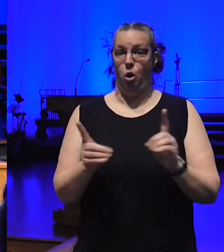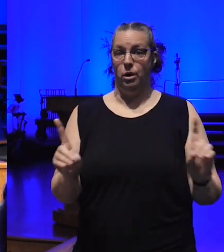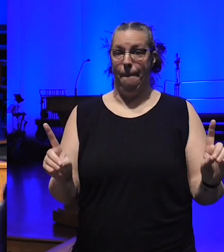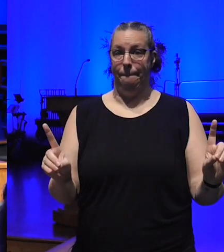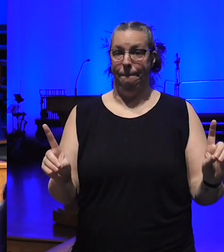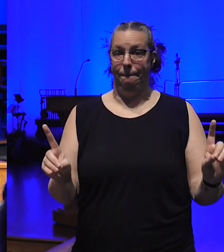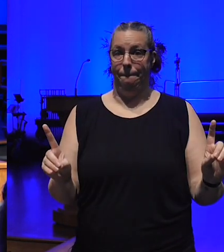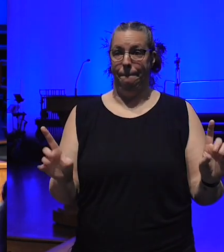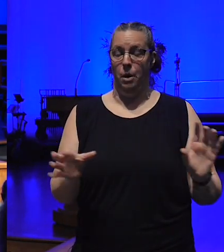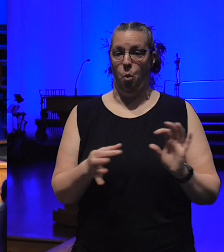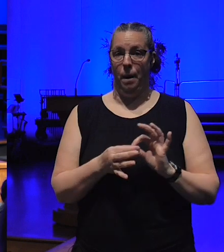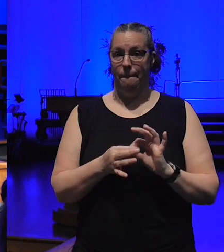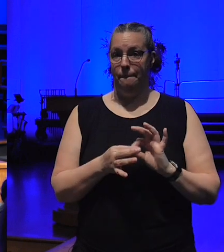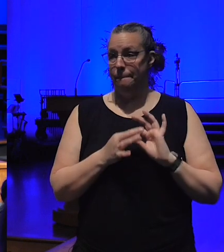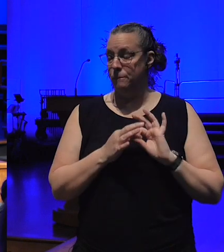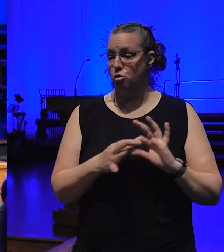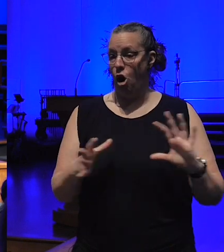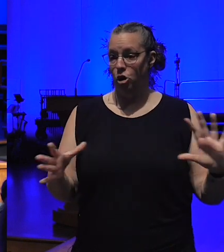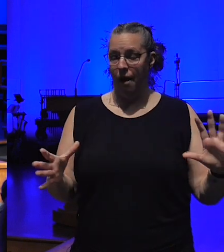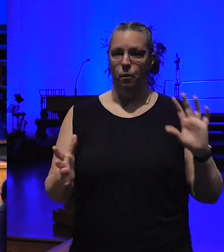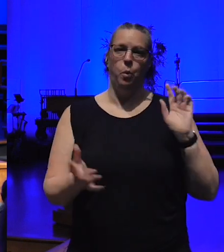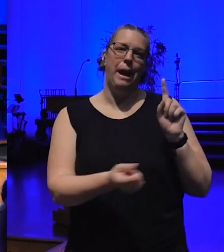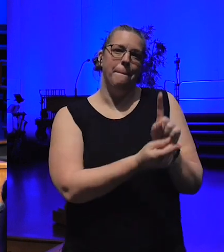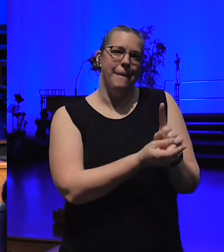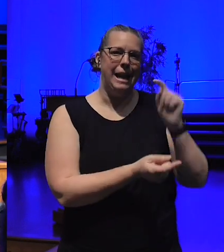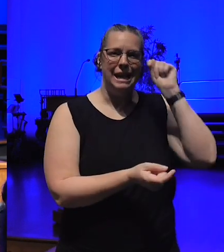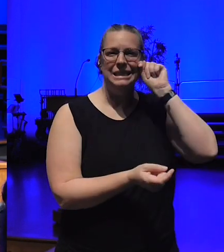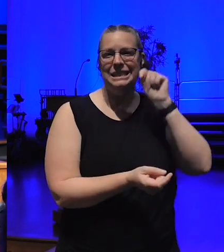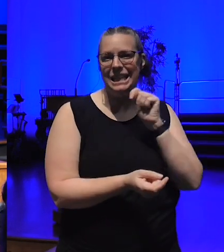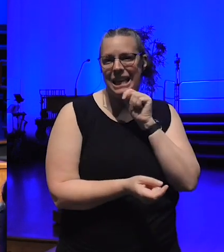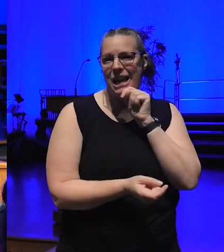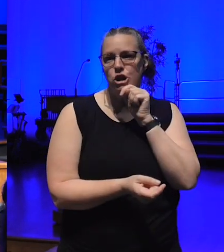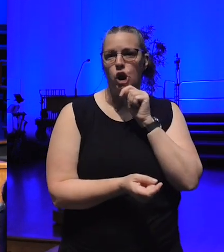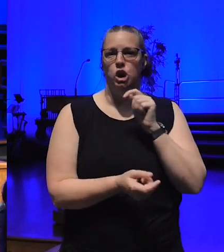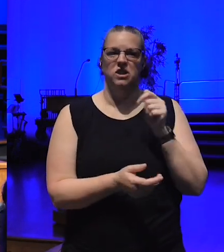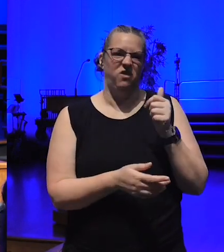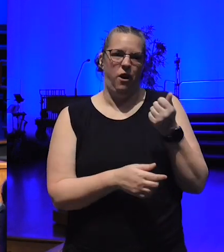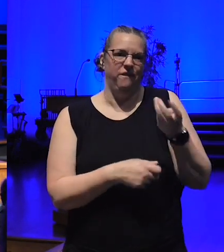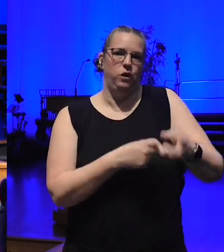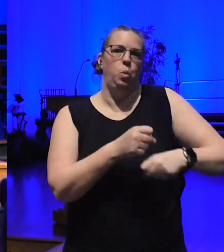were teenagers and chased after each other for a couple years had a mini romance and and uh didn't